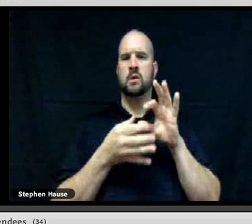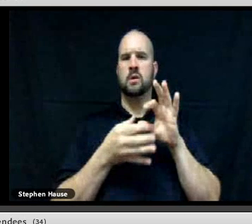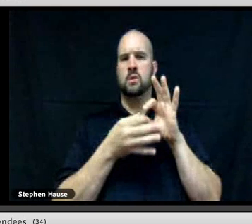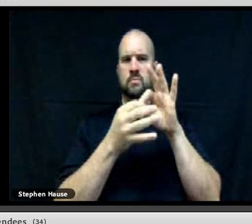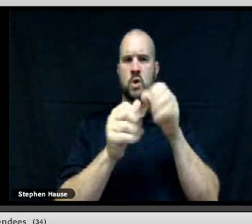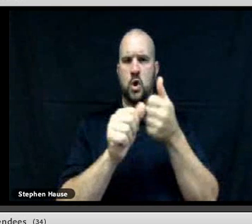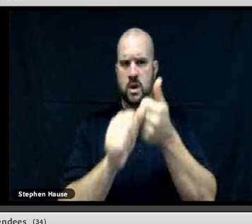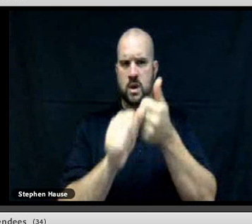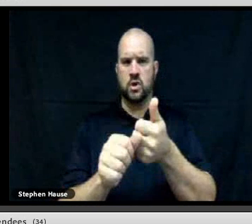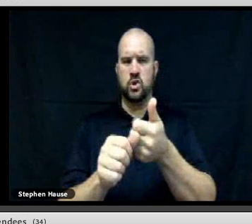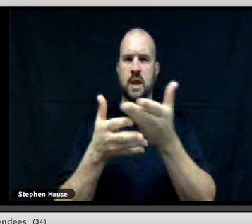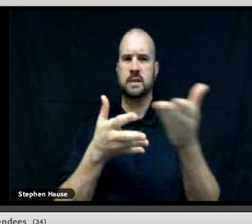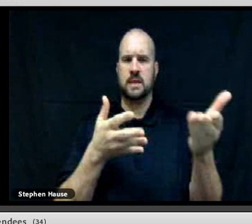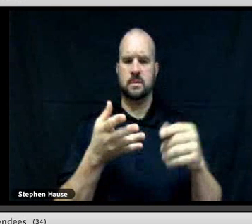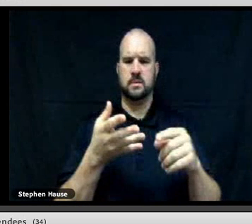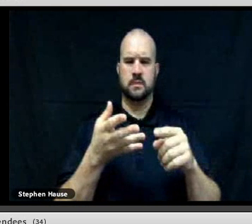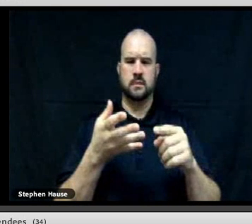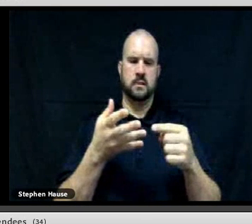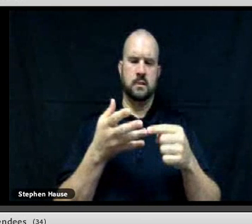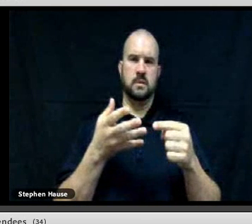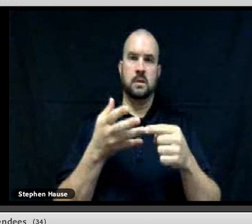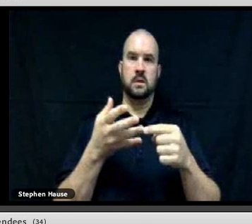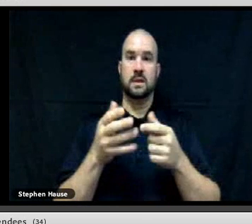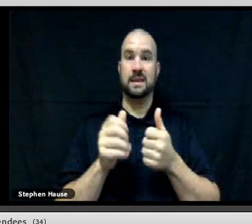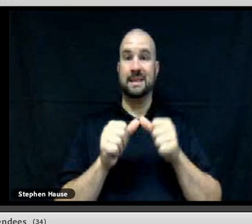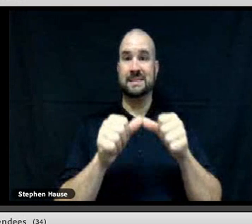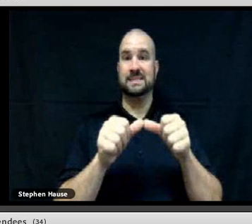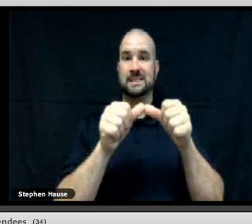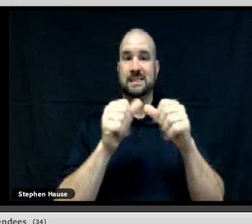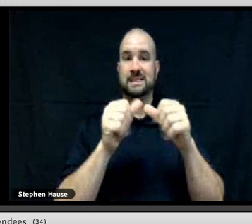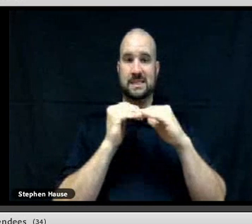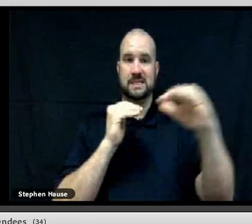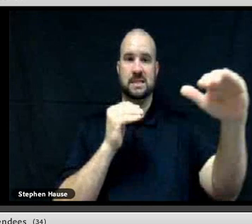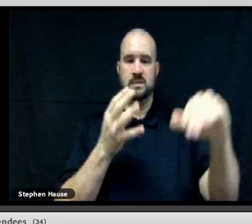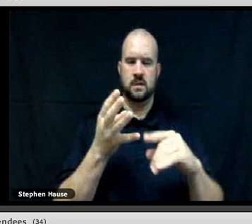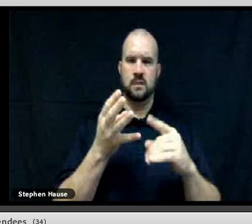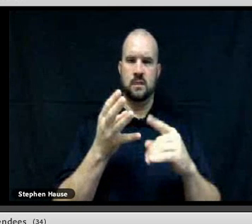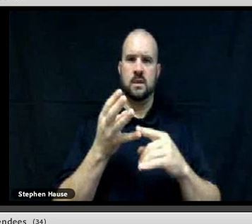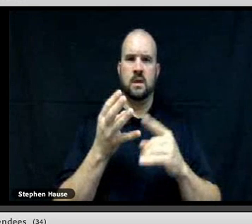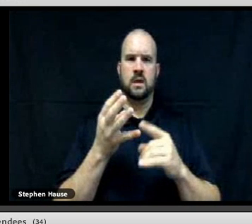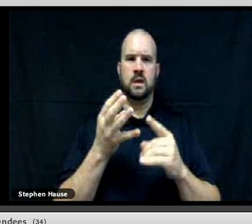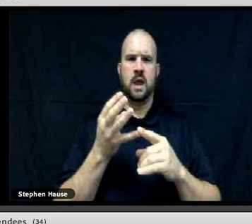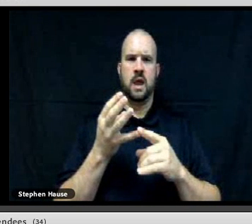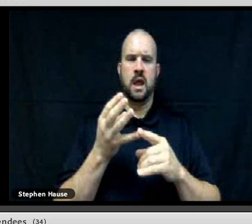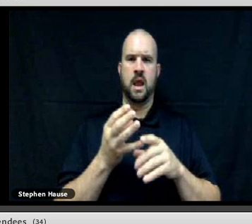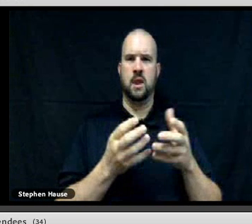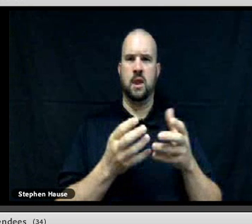and conformance to standards. So, we'll talk about each one of these in a little bit more detail.